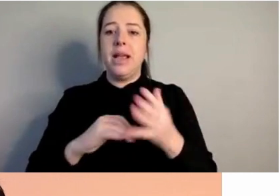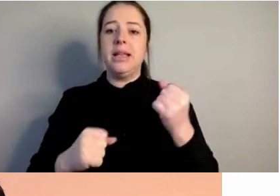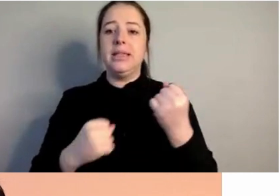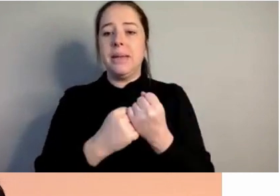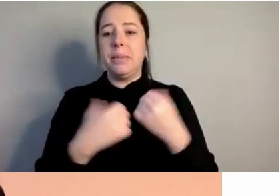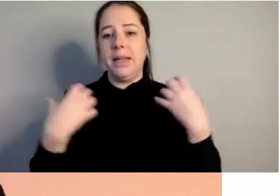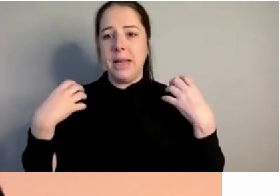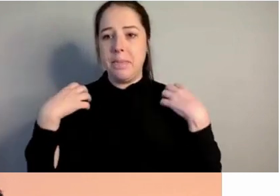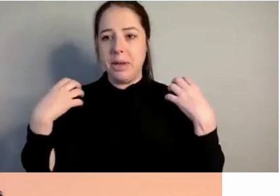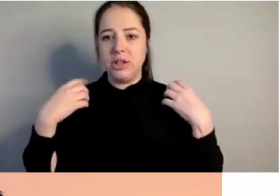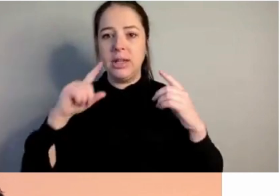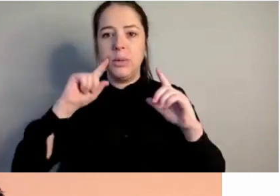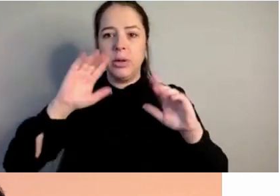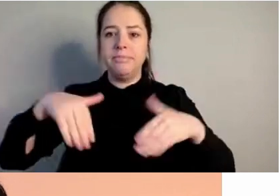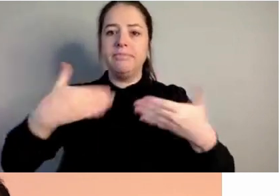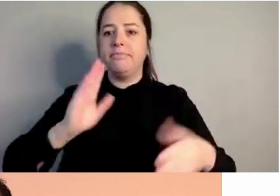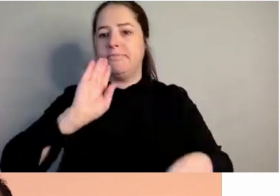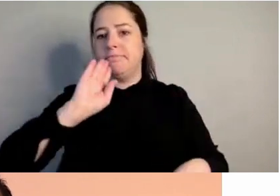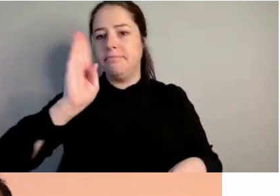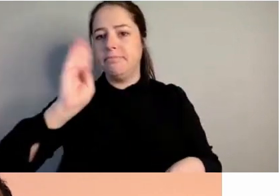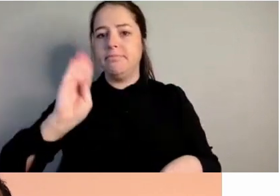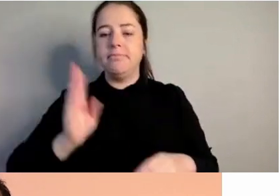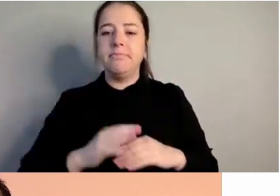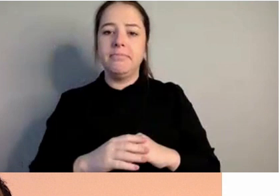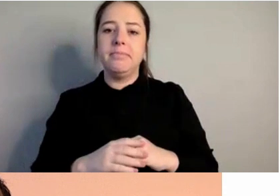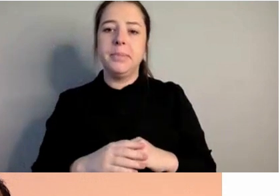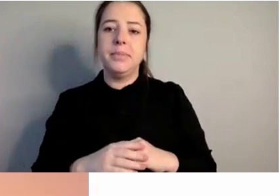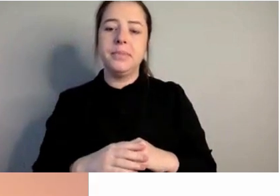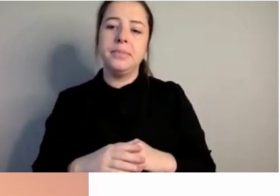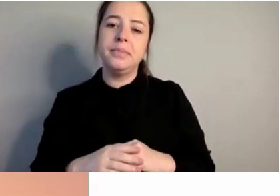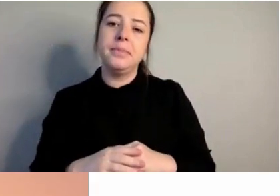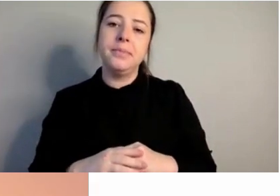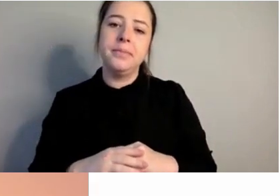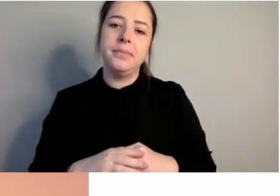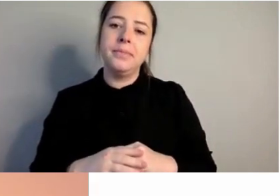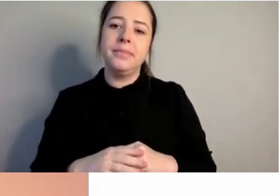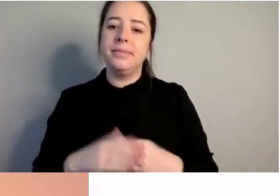to do the keynote address. Subho, thank you. Thanks very much, Hilary.